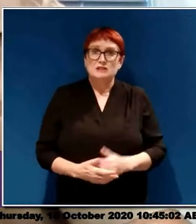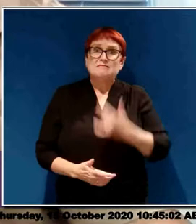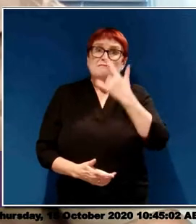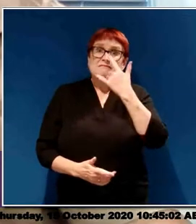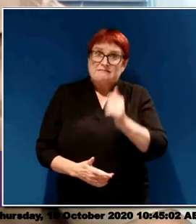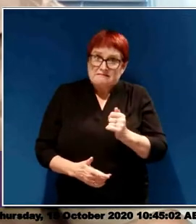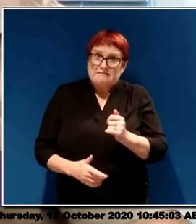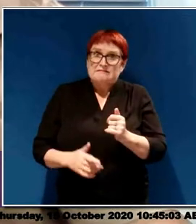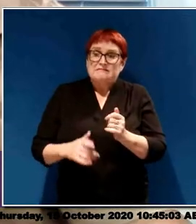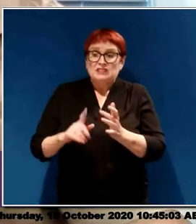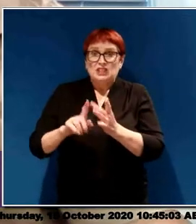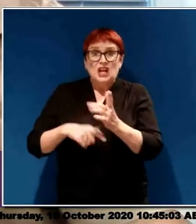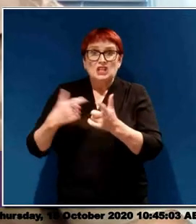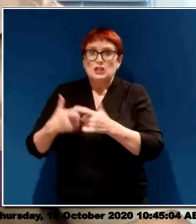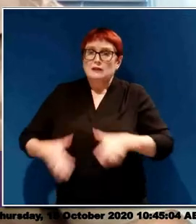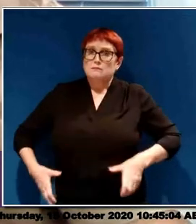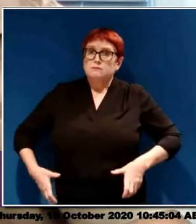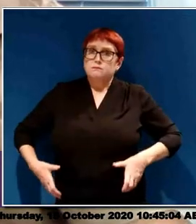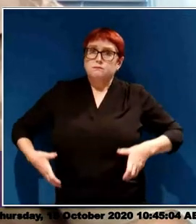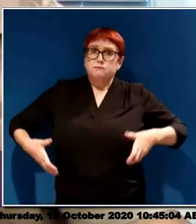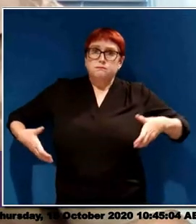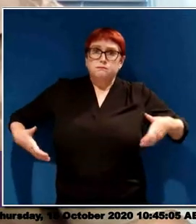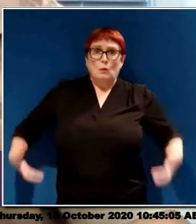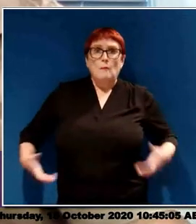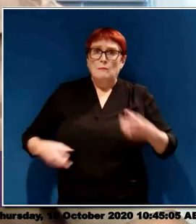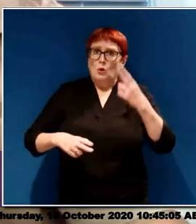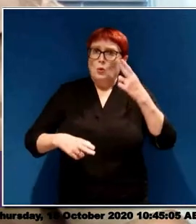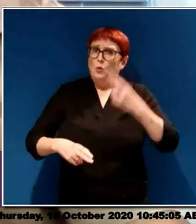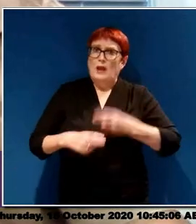amount of time because of that.